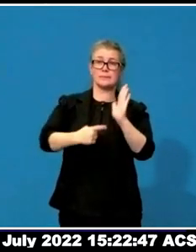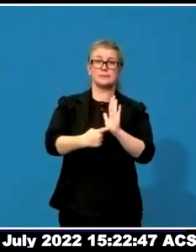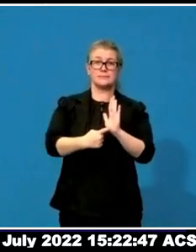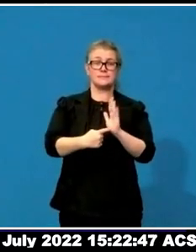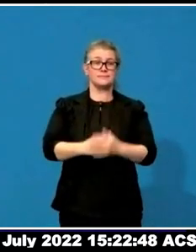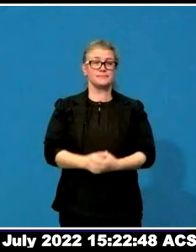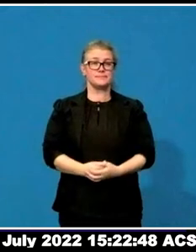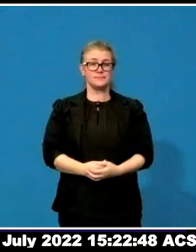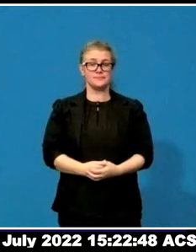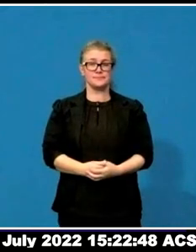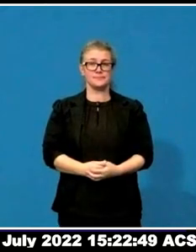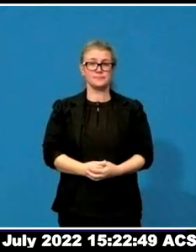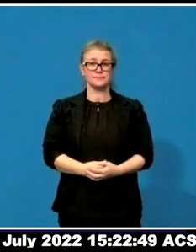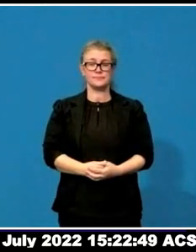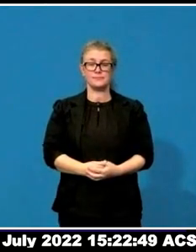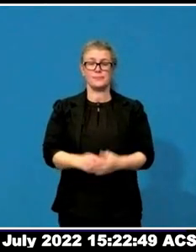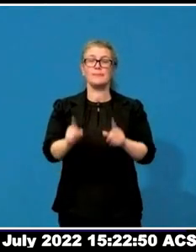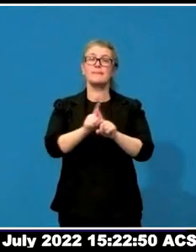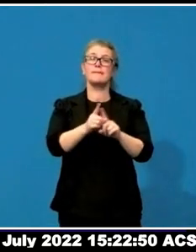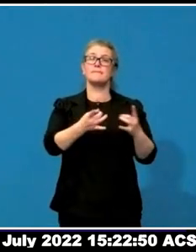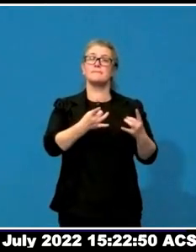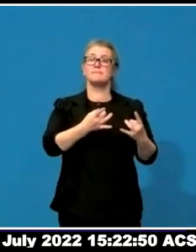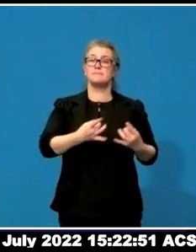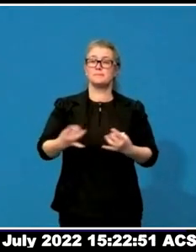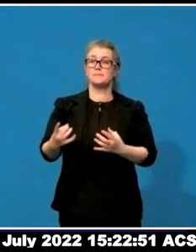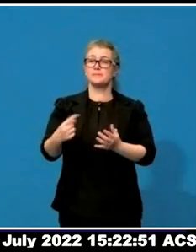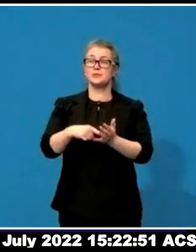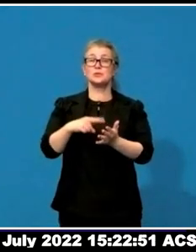being prepared to give oral evidence in Alice Springs today.